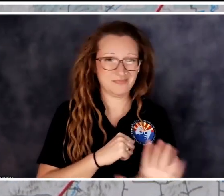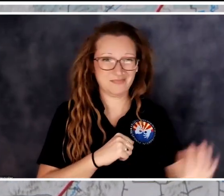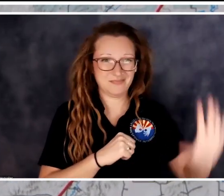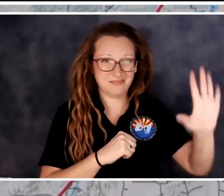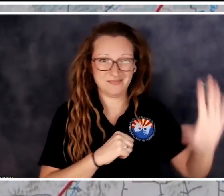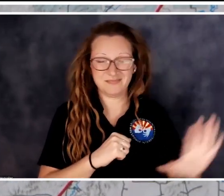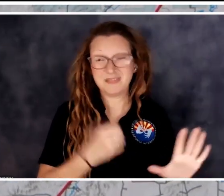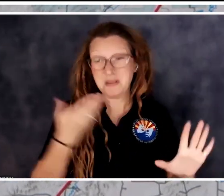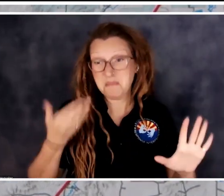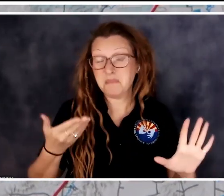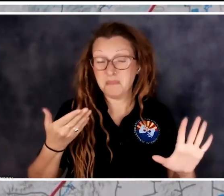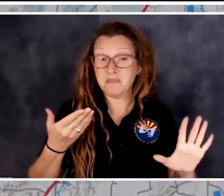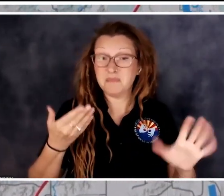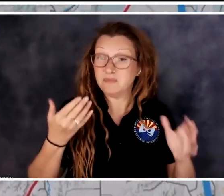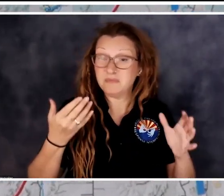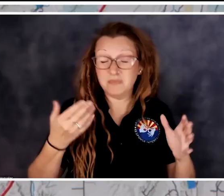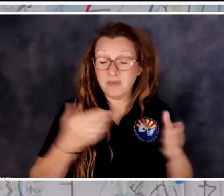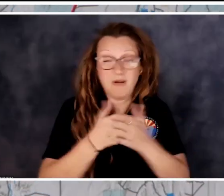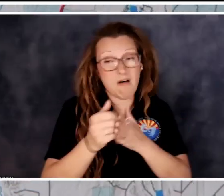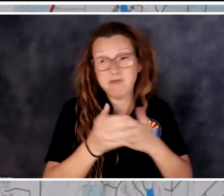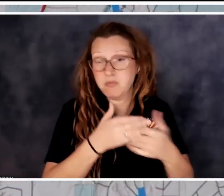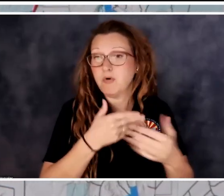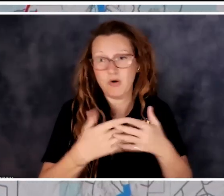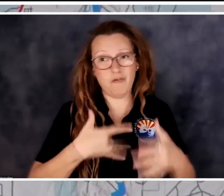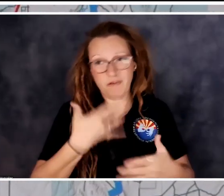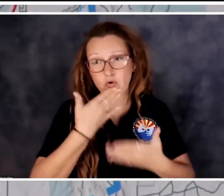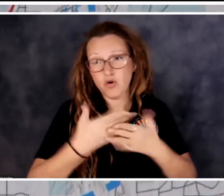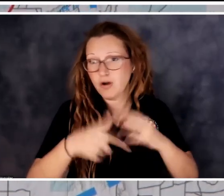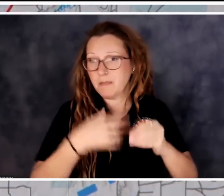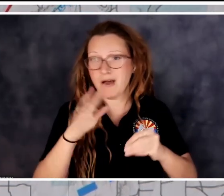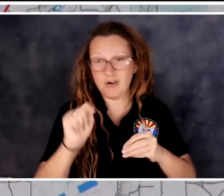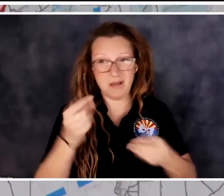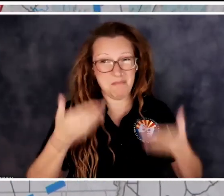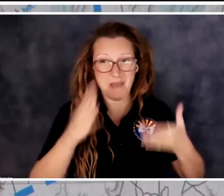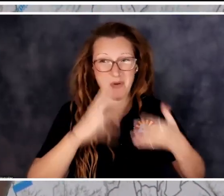And I think maybe by end of shift we might even see some black in this area.